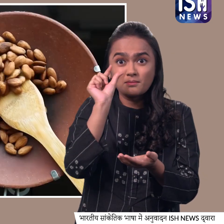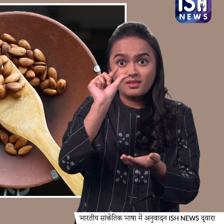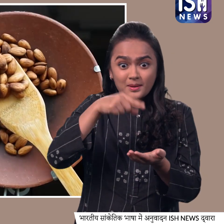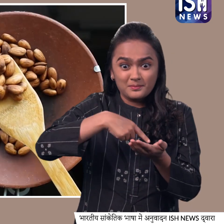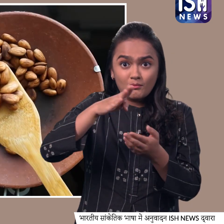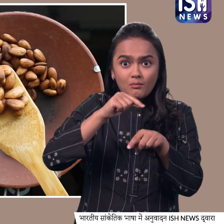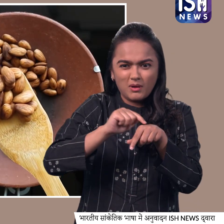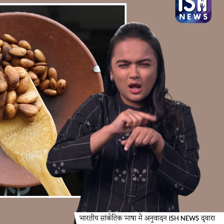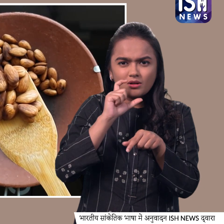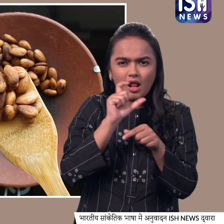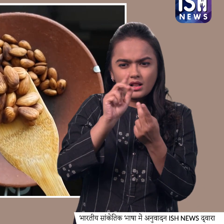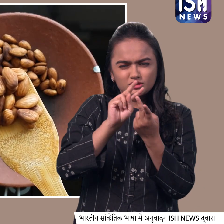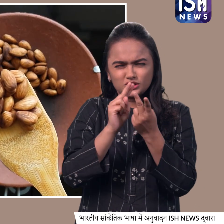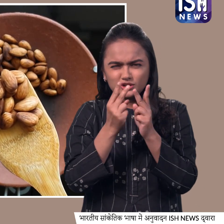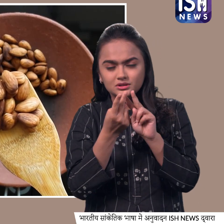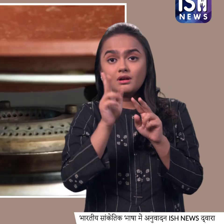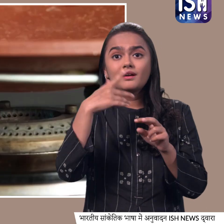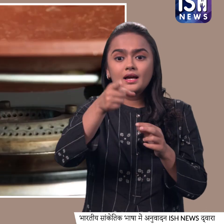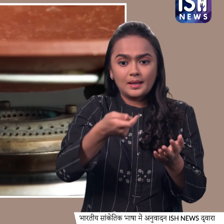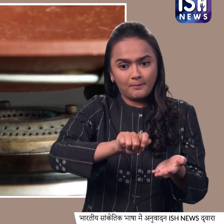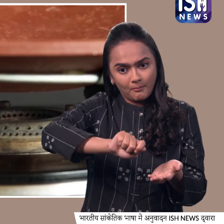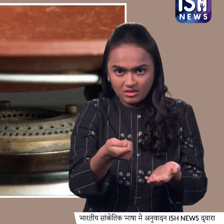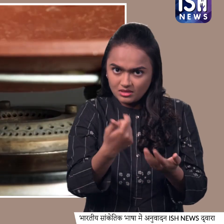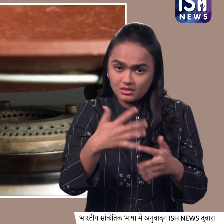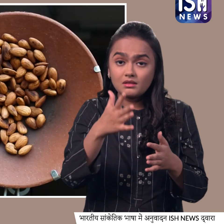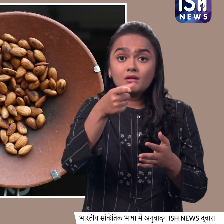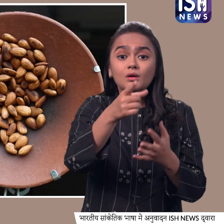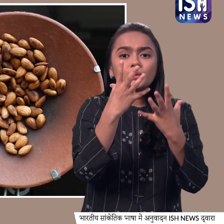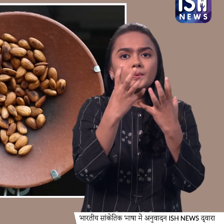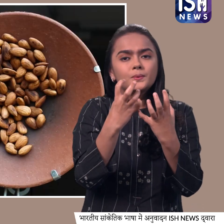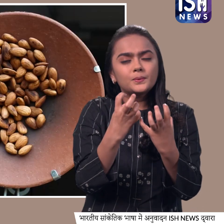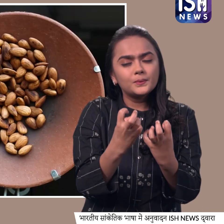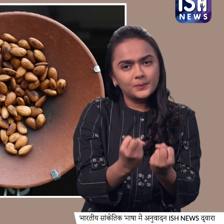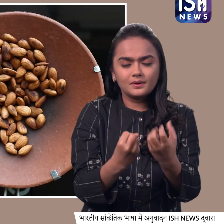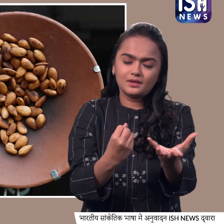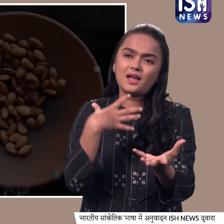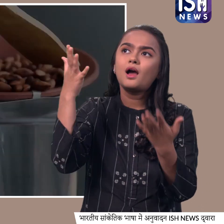When the alomnds turm brown like this, turn of the flame and let the almonds cool.